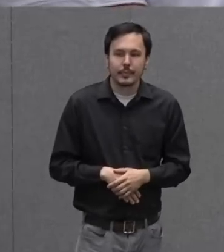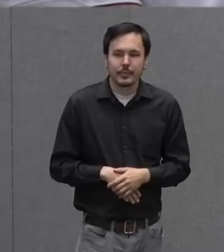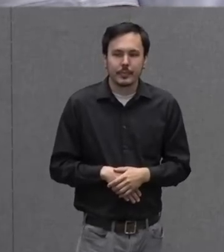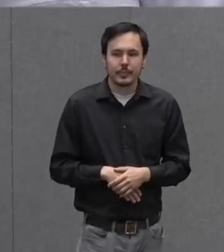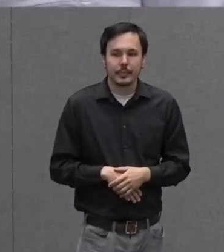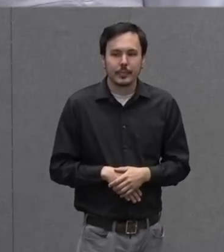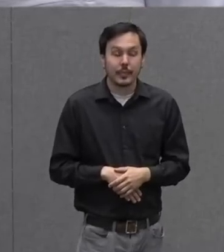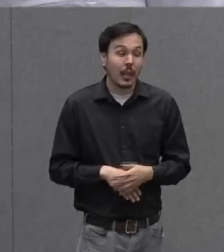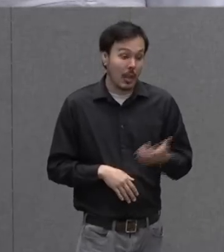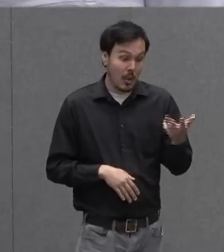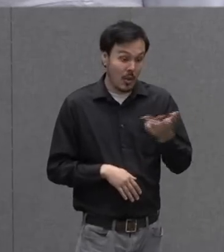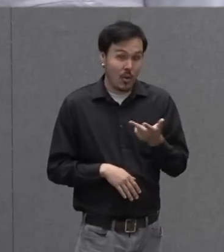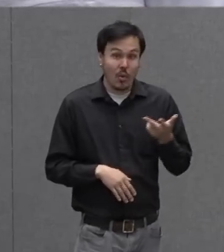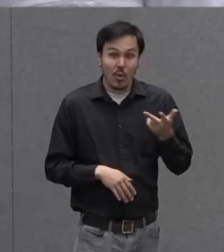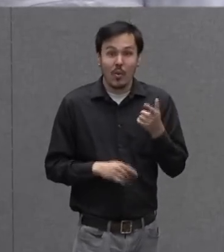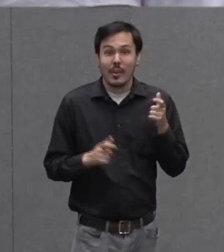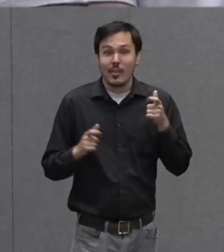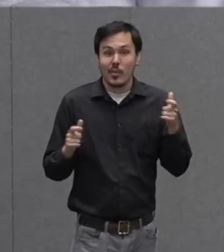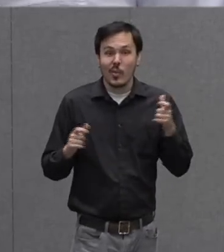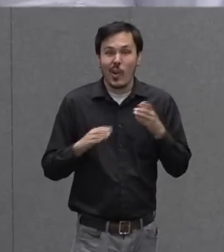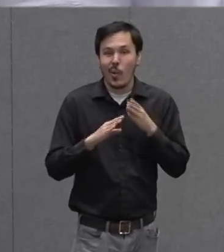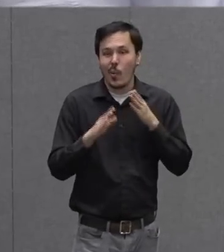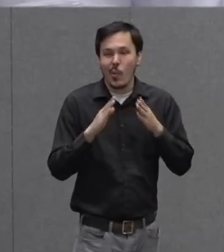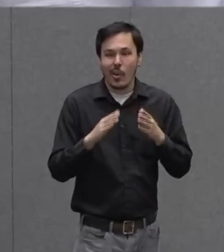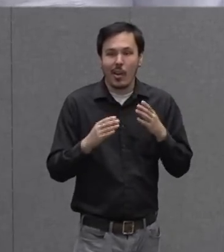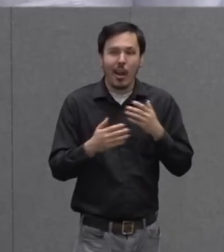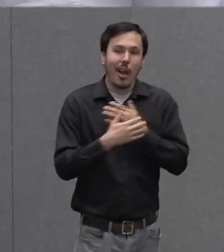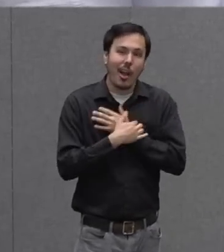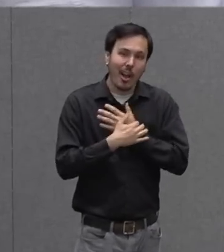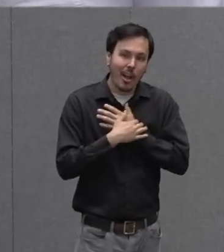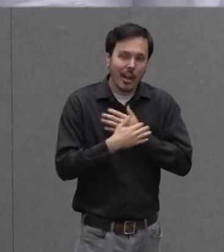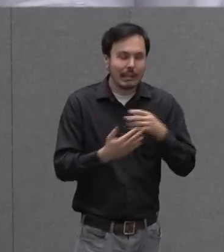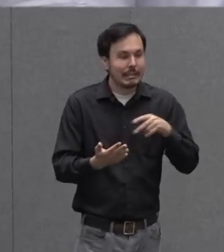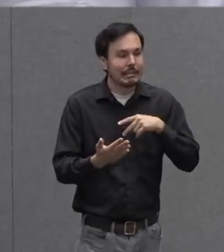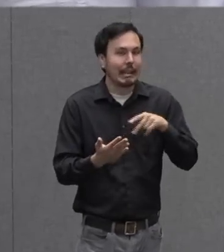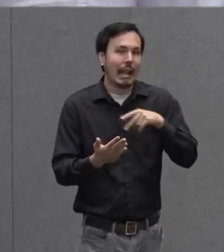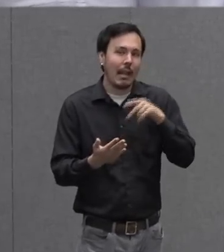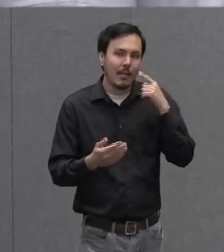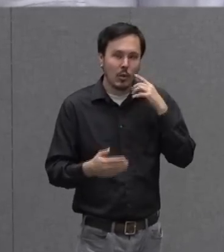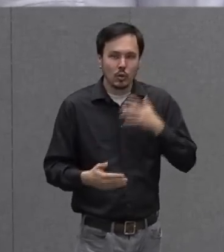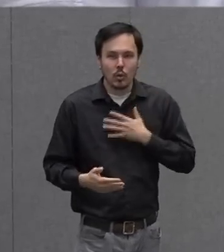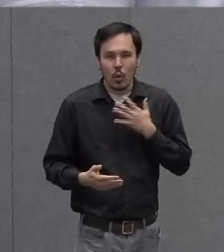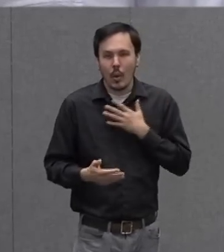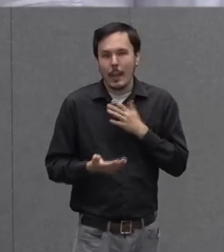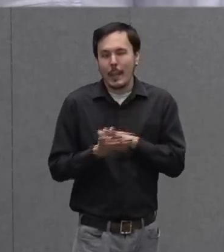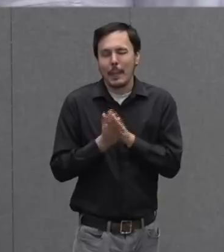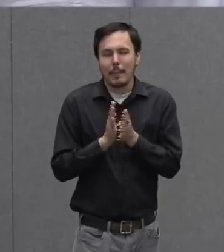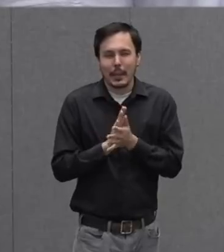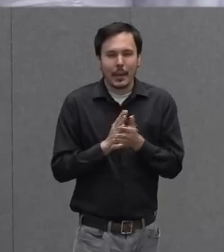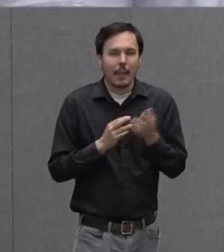And the three great warriors hugged each other and danced for joy and they became fast friends.